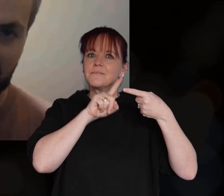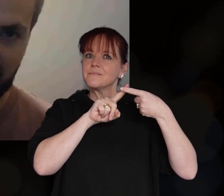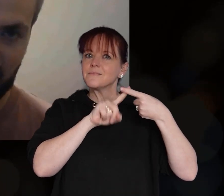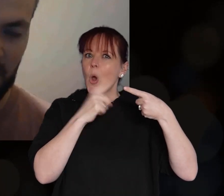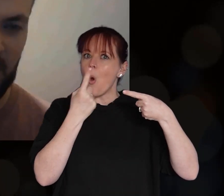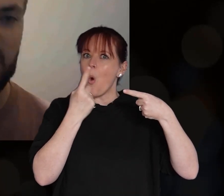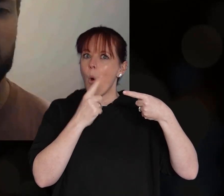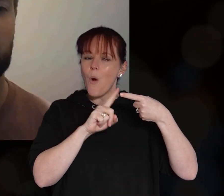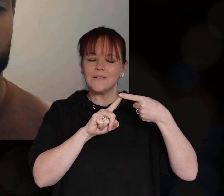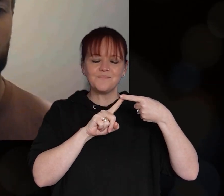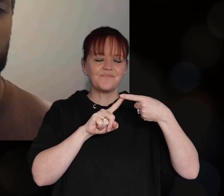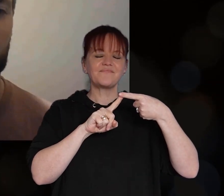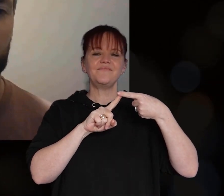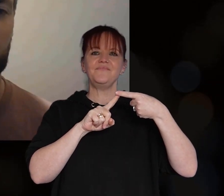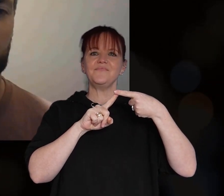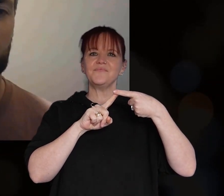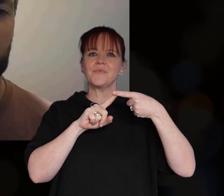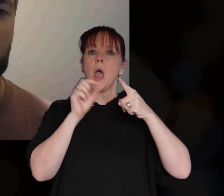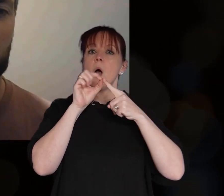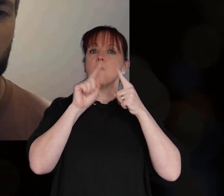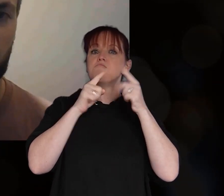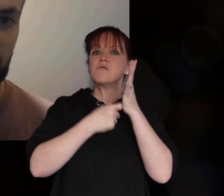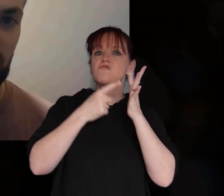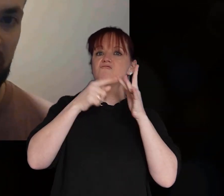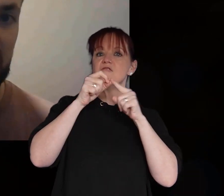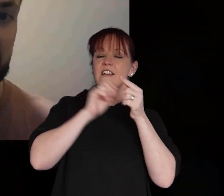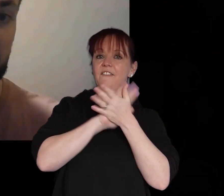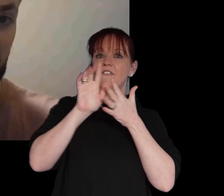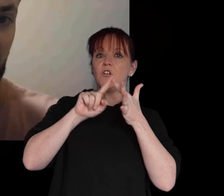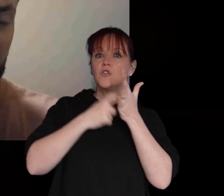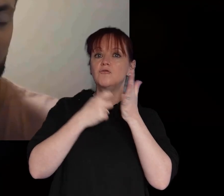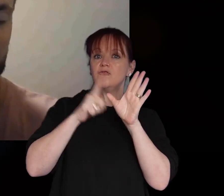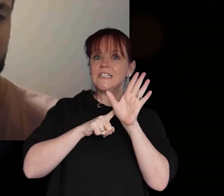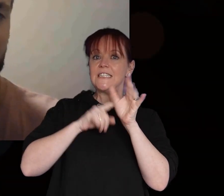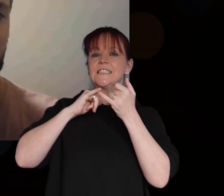And they are... Periphery Synthetic,